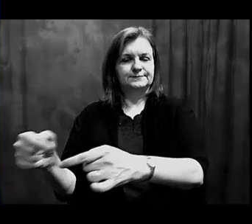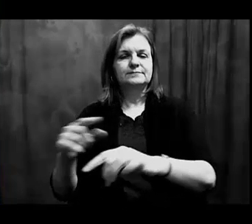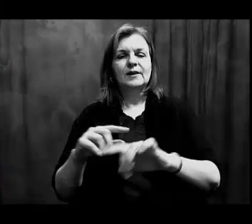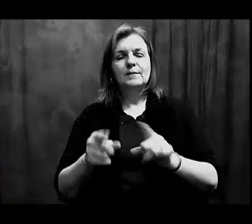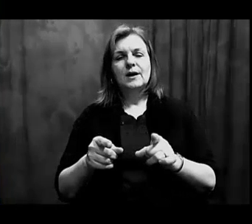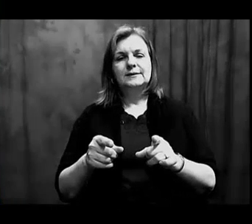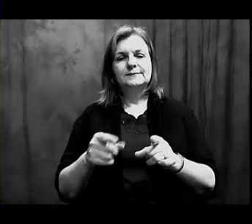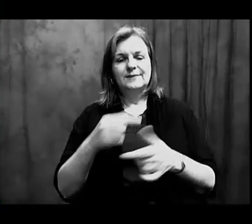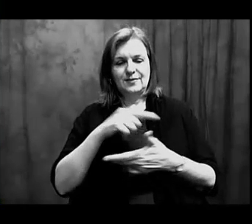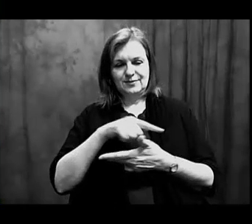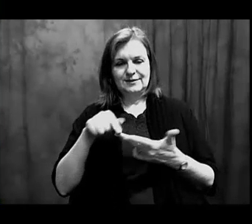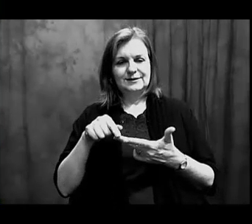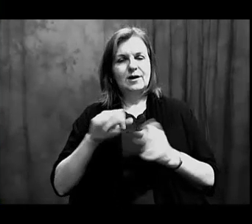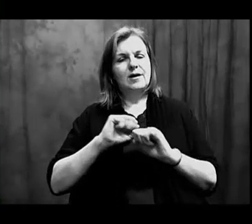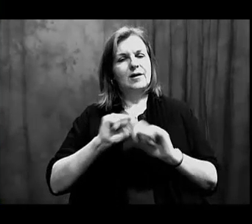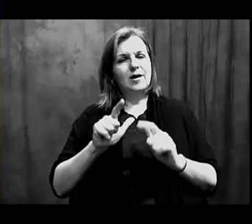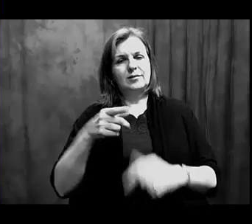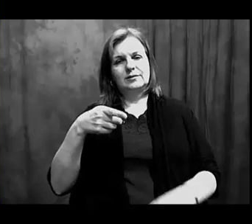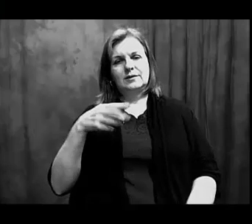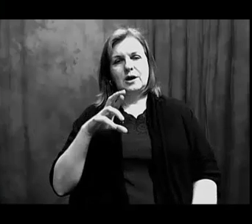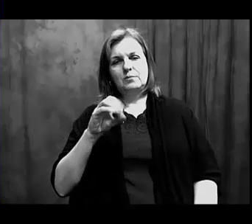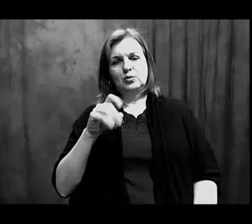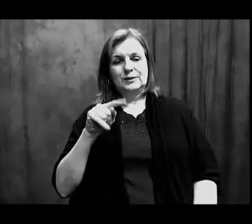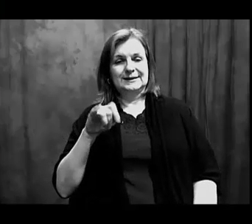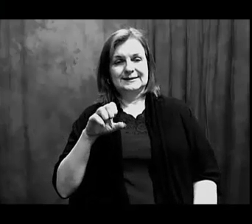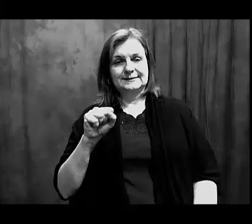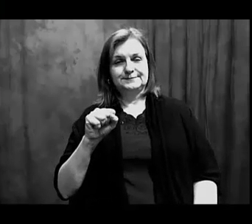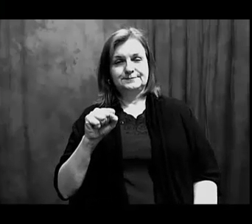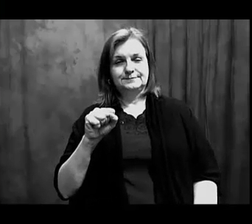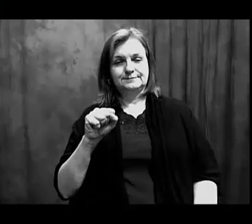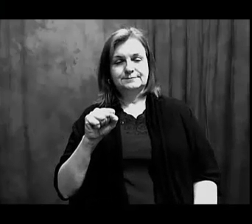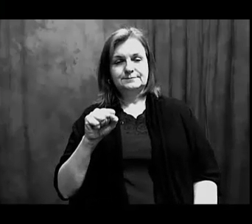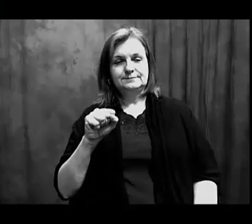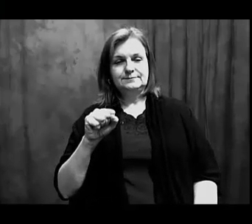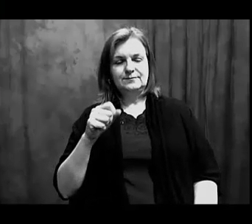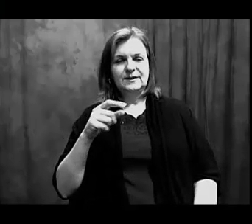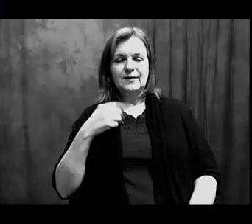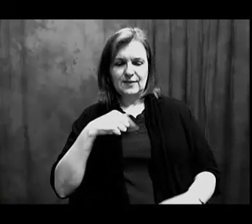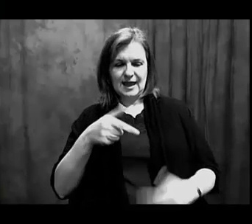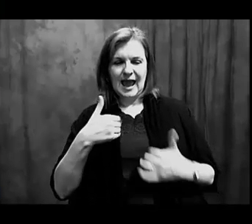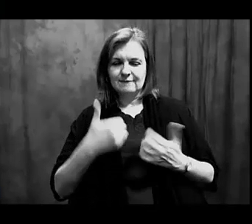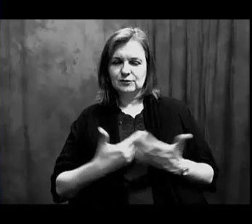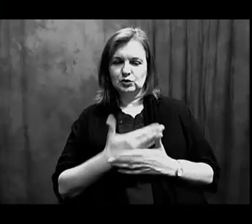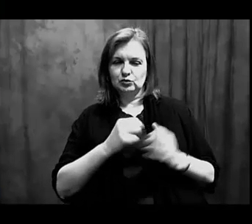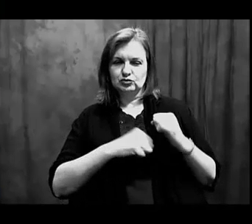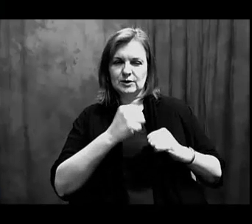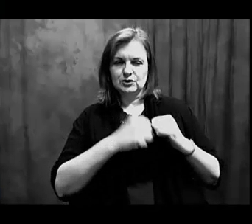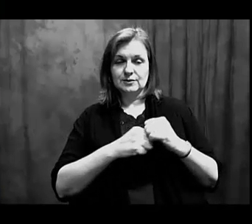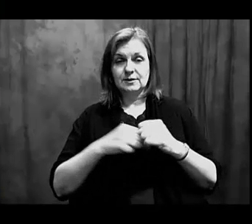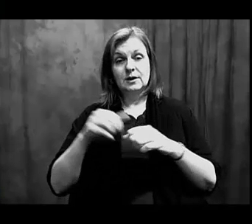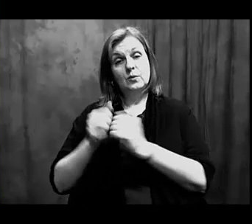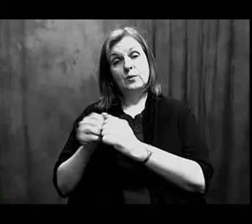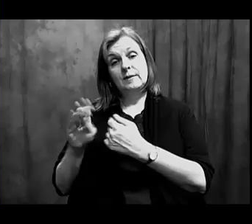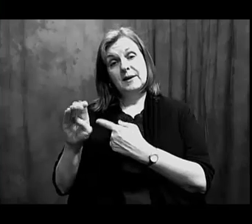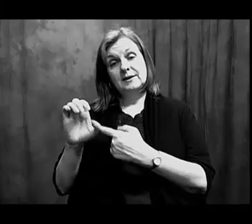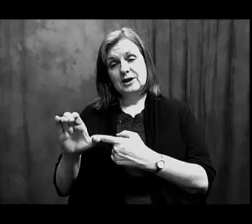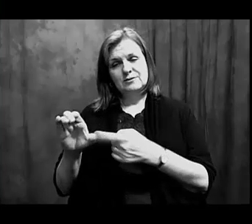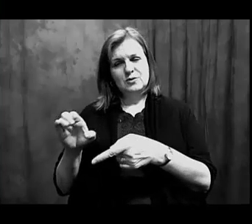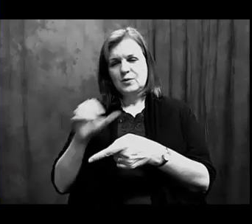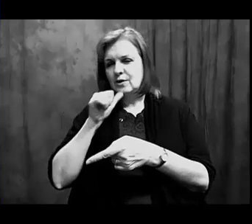they are all still protists so that we have to look at them with some new structures -- in bacteria we don't talk a lot about organisms